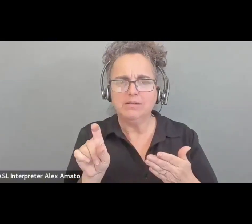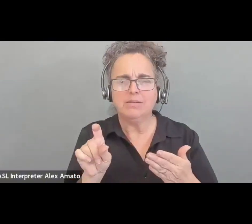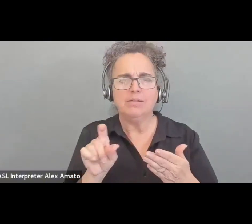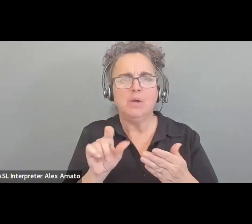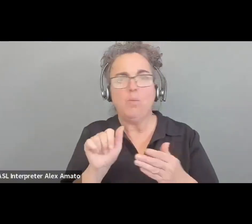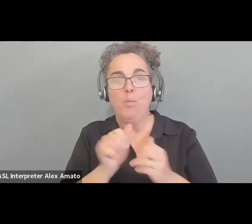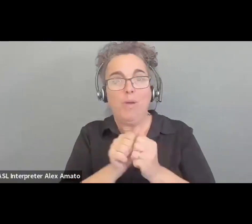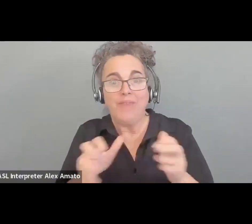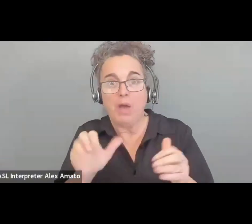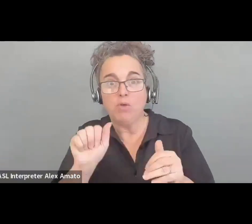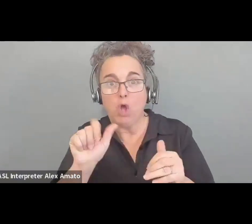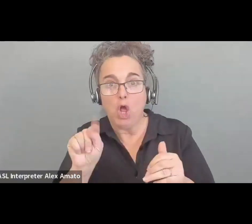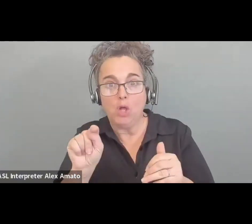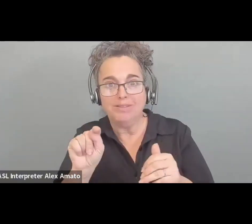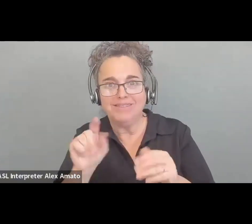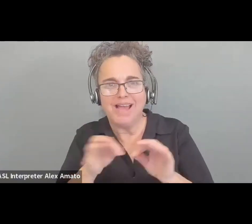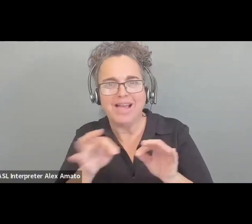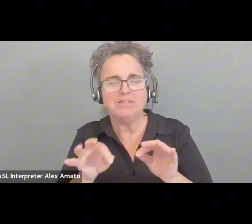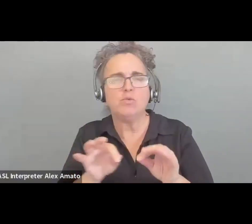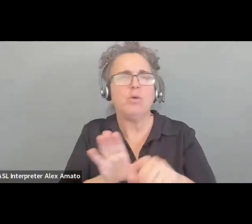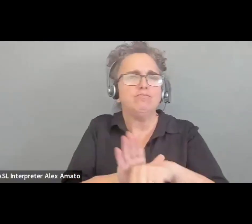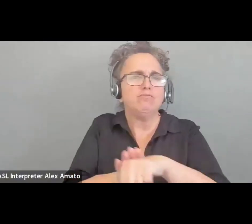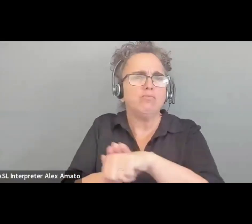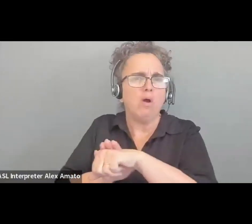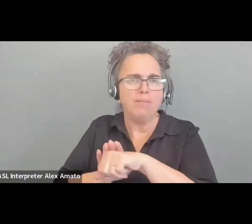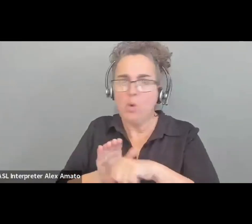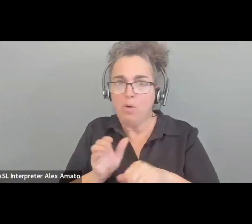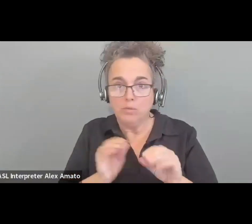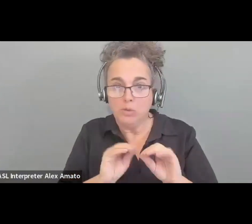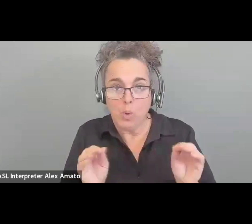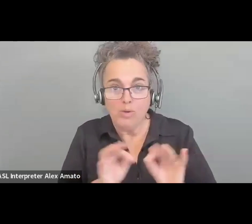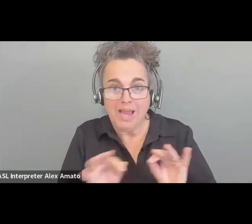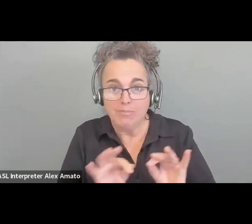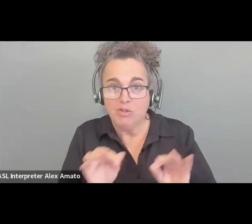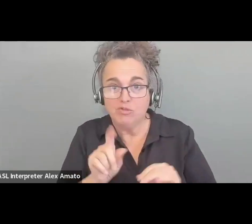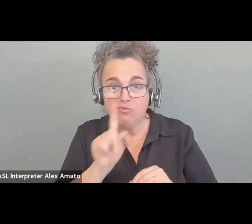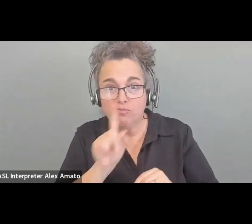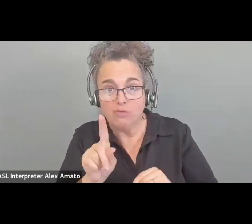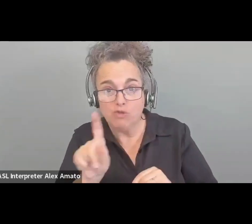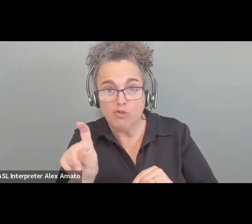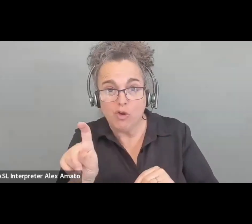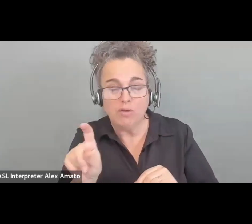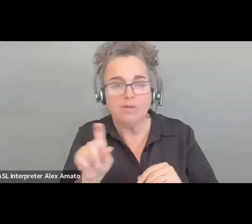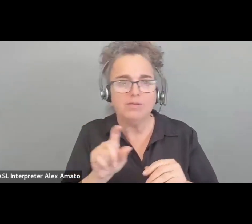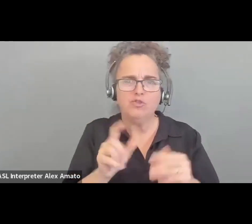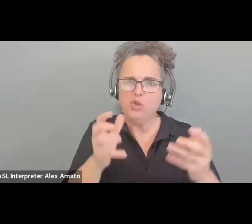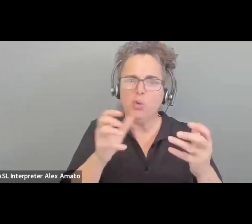"Are you sure that you wanna put this out there without captions?" "Are you sure that you want this navigable without the name